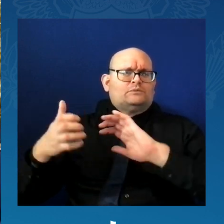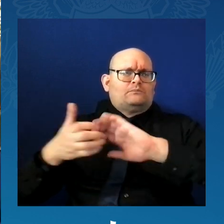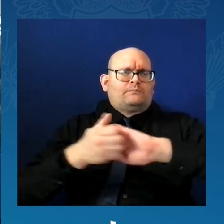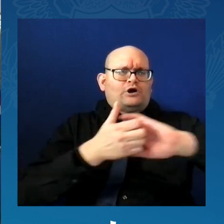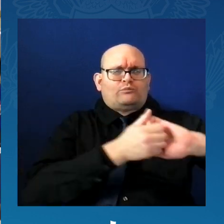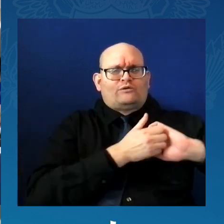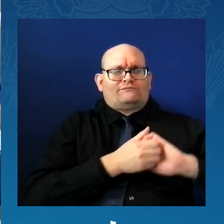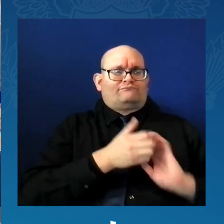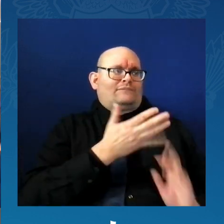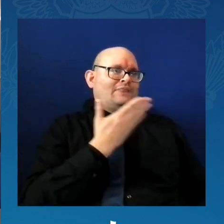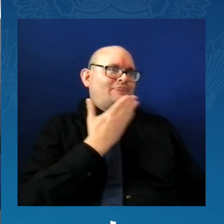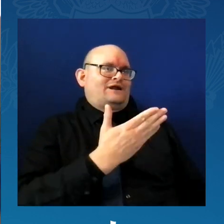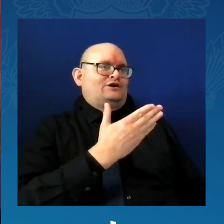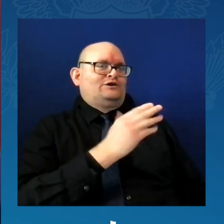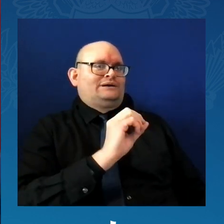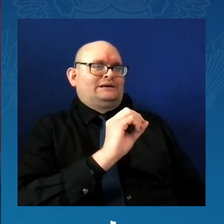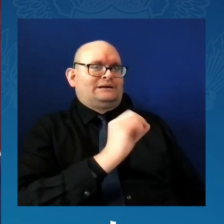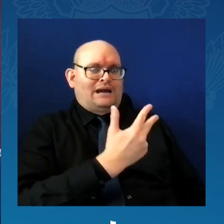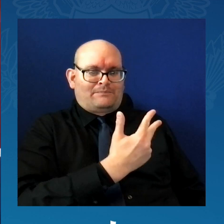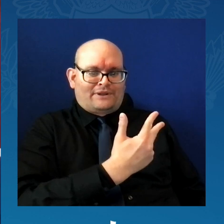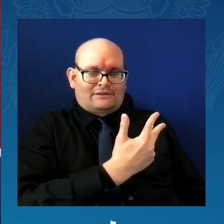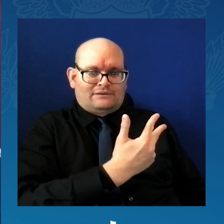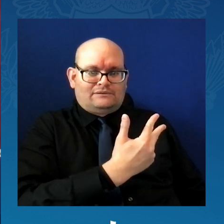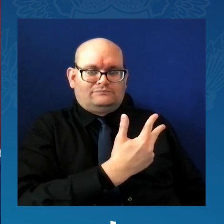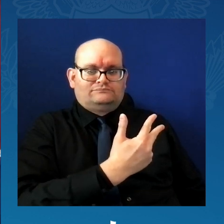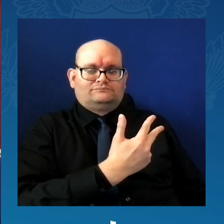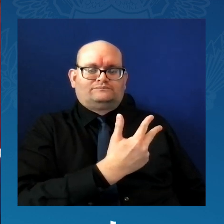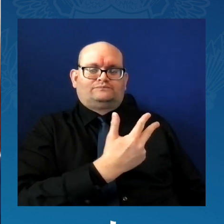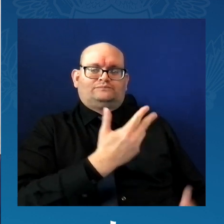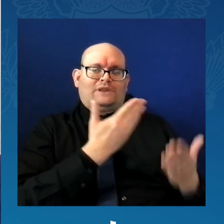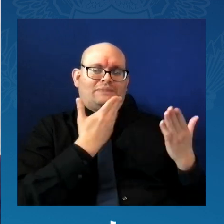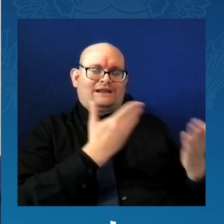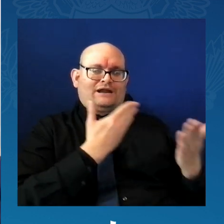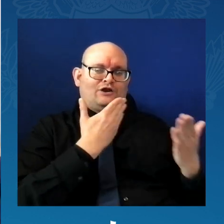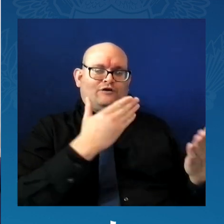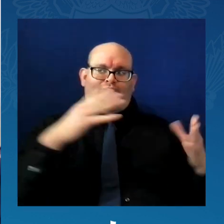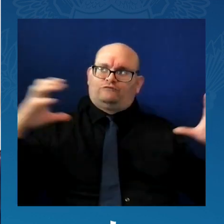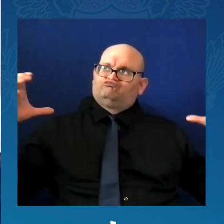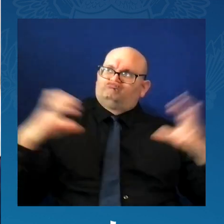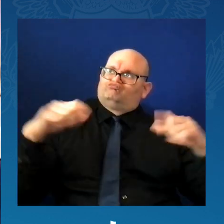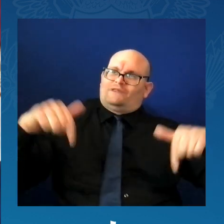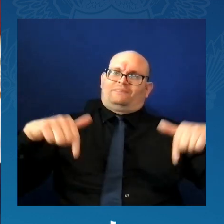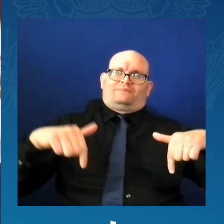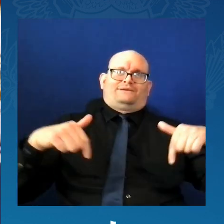for convening the National Space Council and for convening this great community of industry leaders,